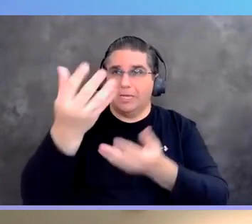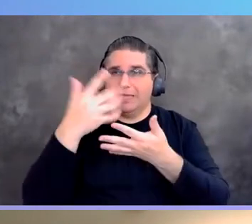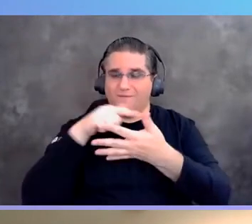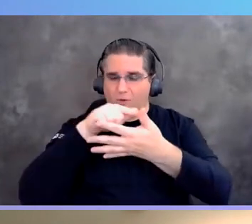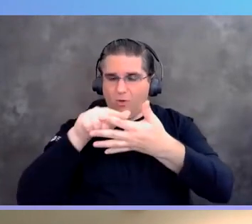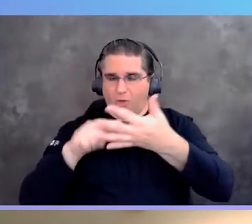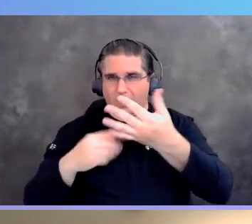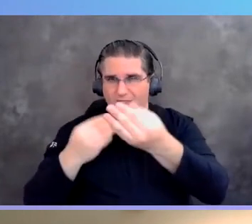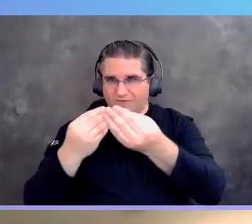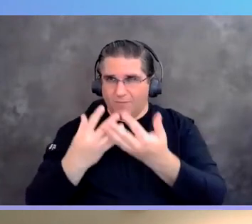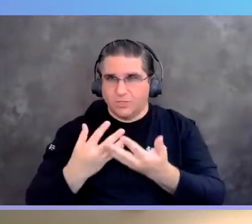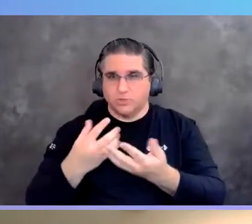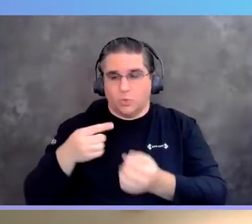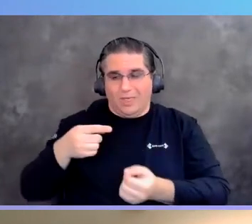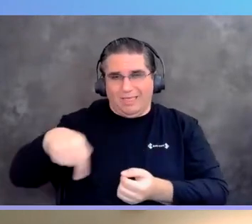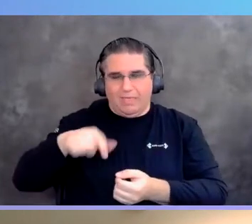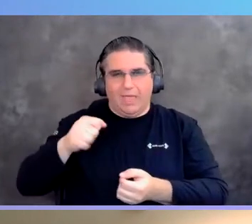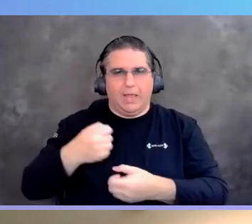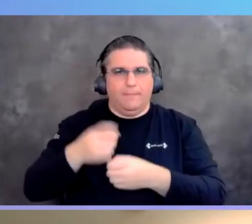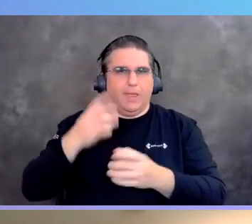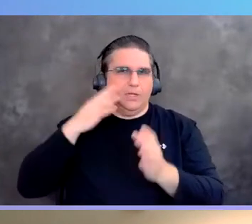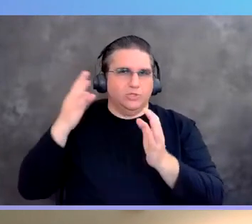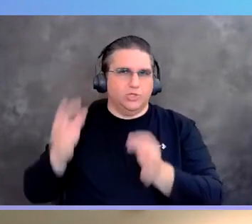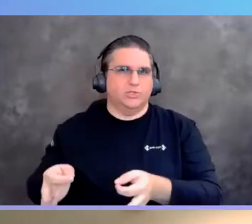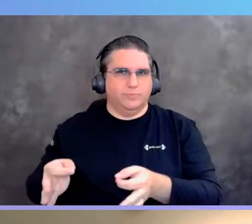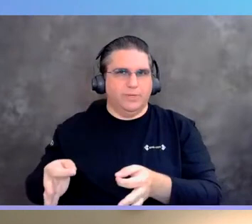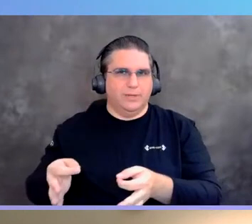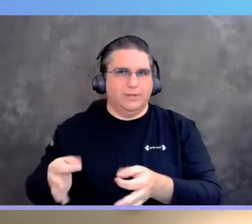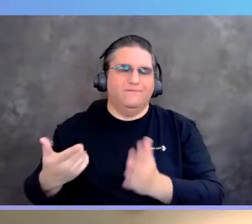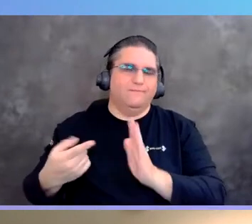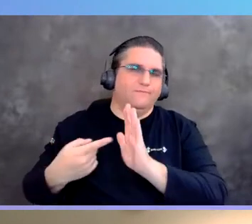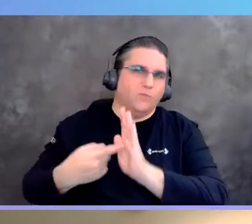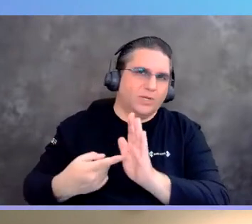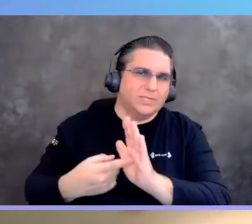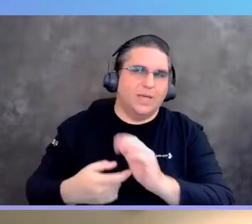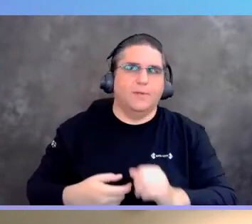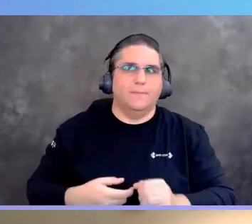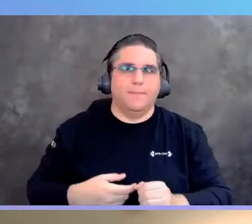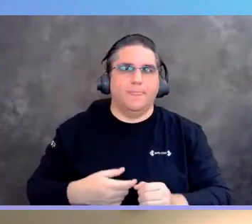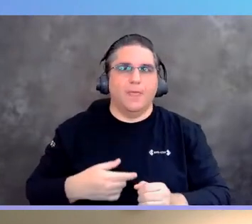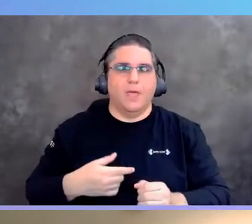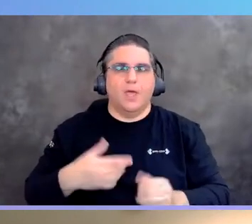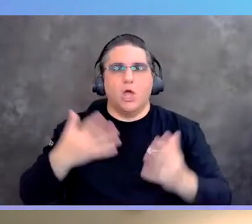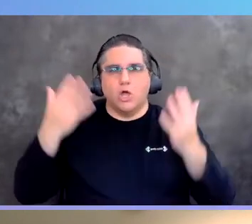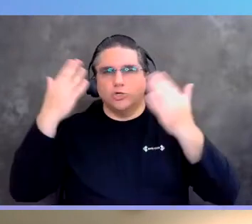make judgments, such as, quote, dark or light skinned, unquote,